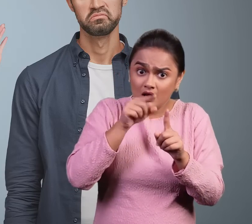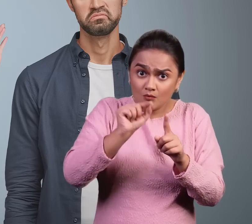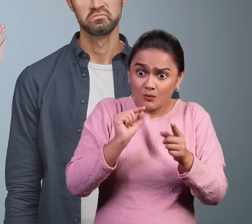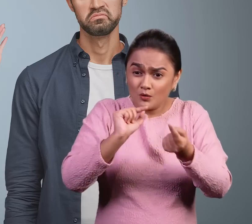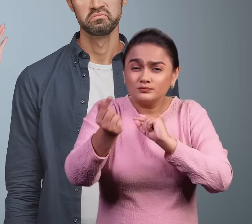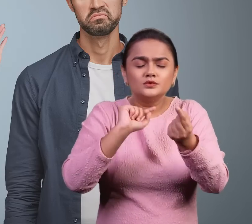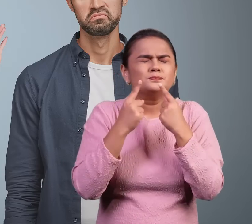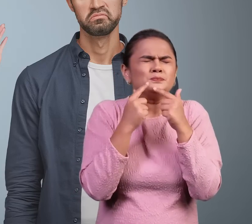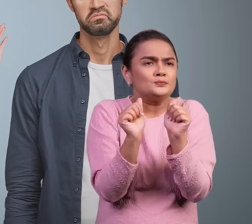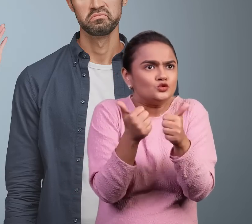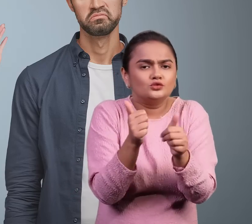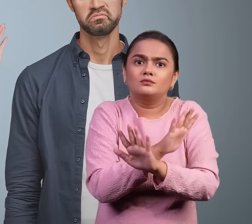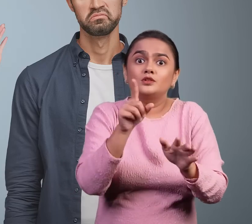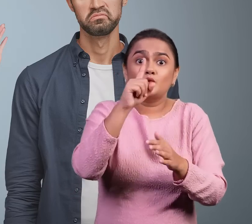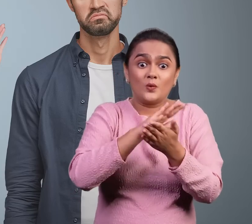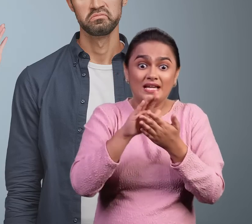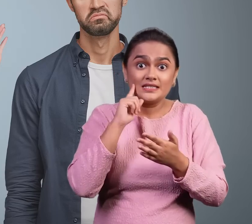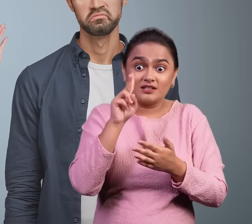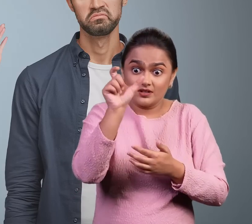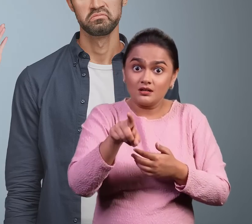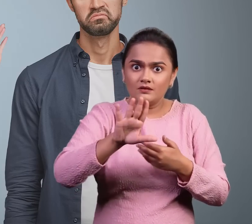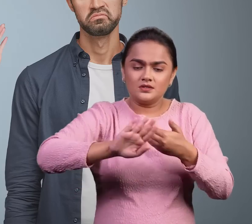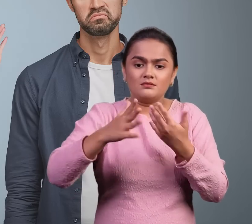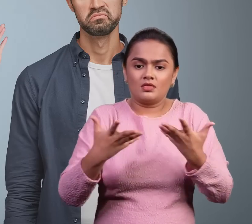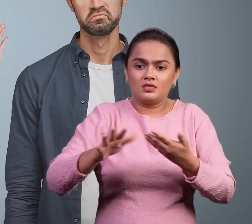Do not keep their belongings separately.